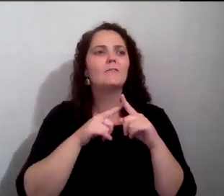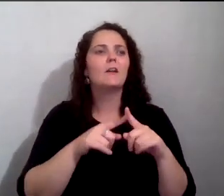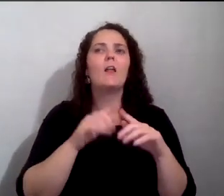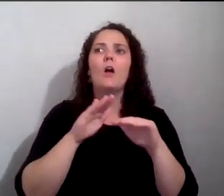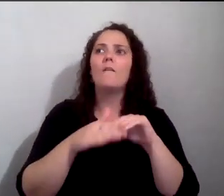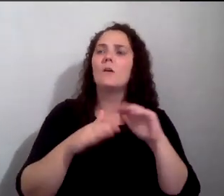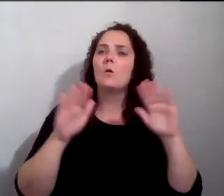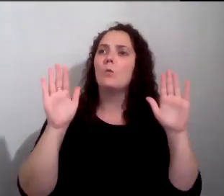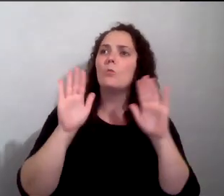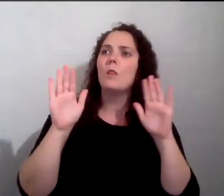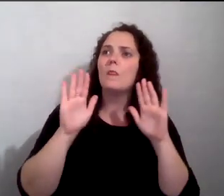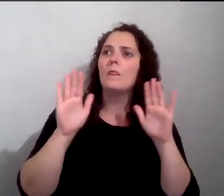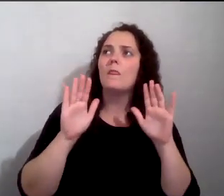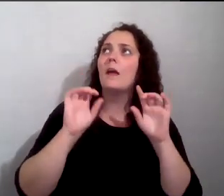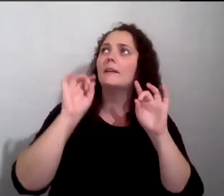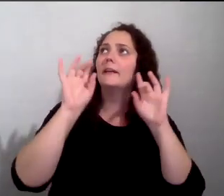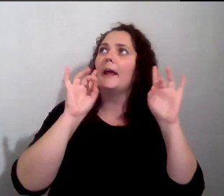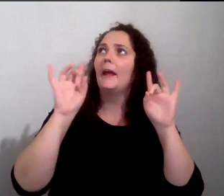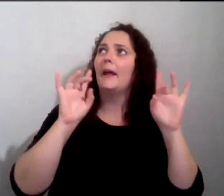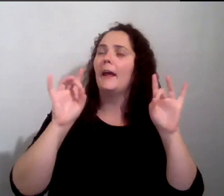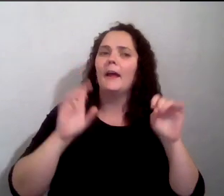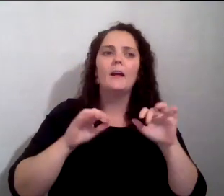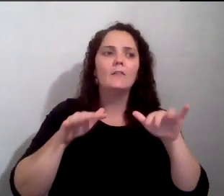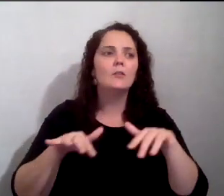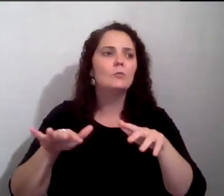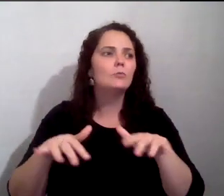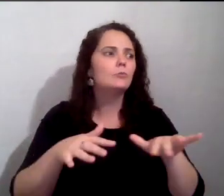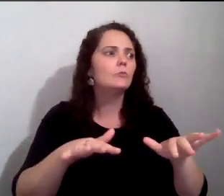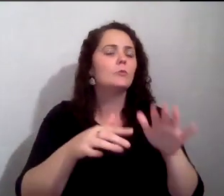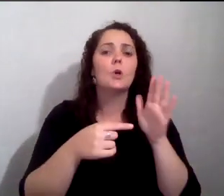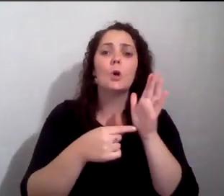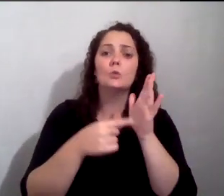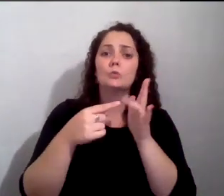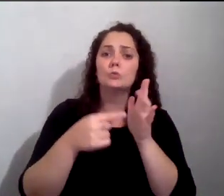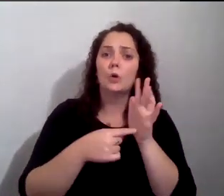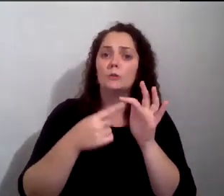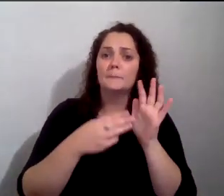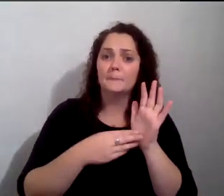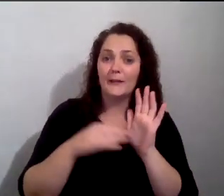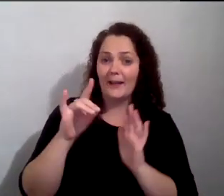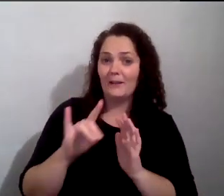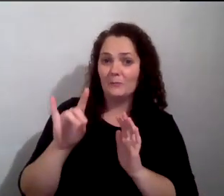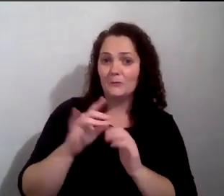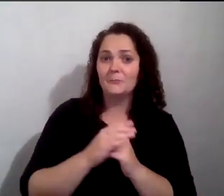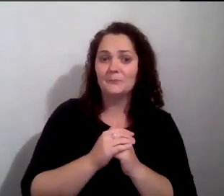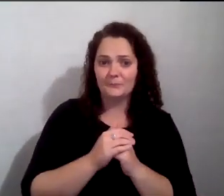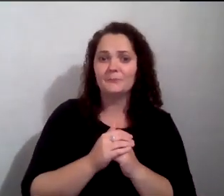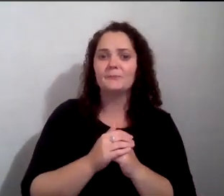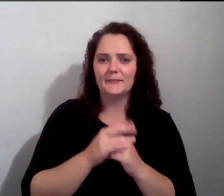as well as anthropologist Charles Meltford. He argued that these paintings should be collected by